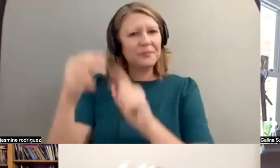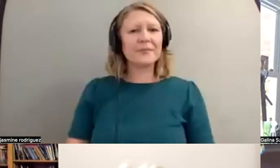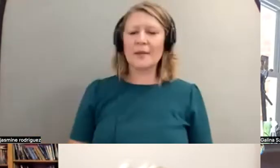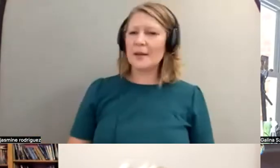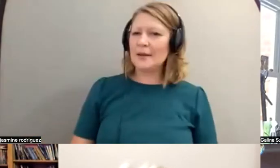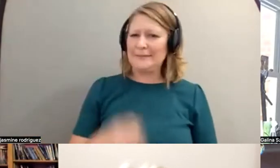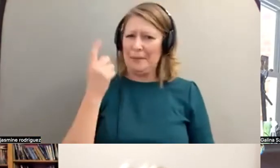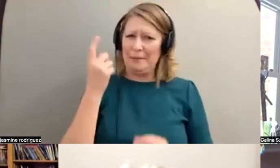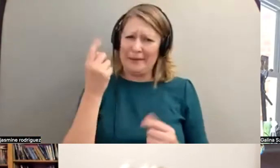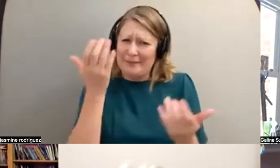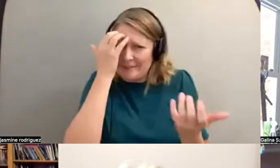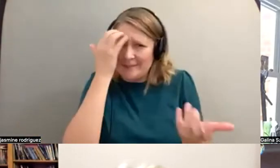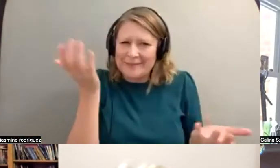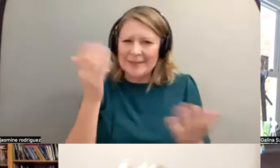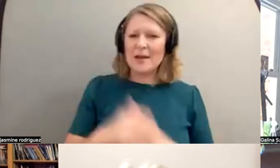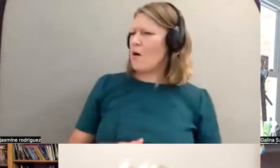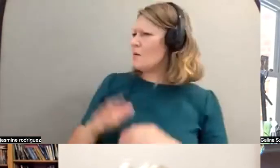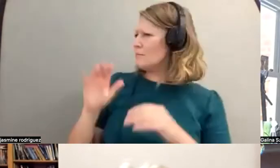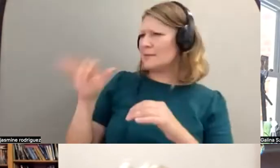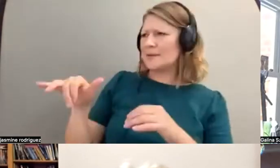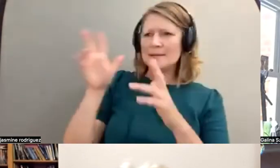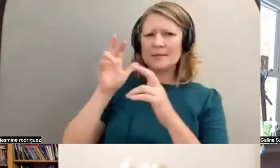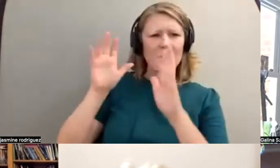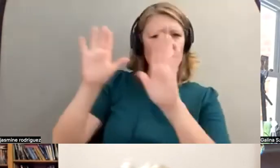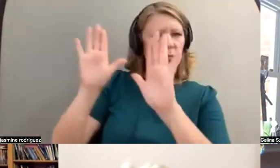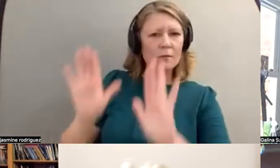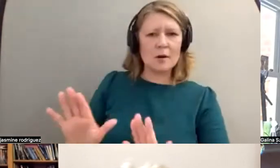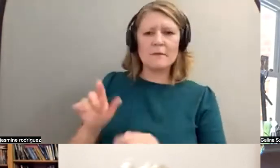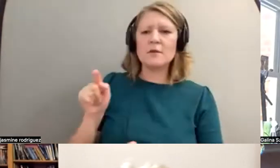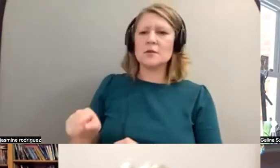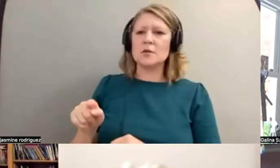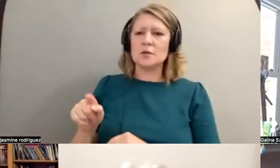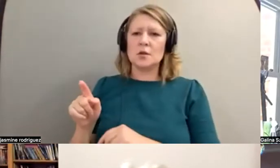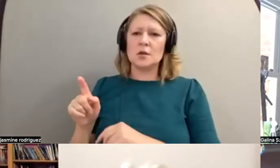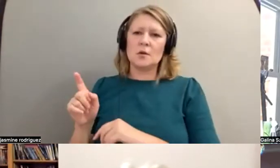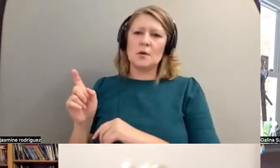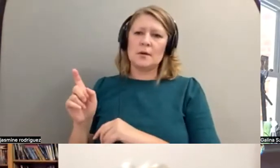because you needed to to move, and... To survive. Yeah, yeah.